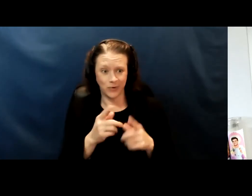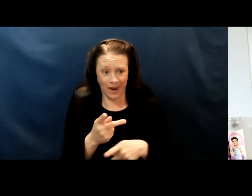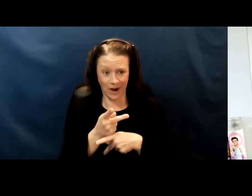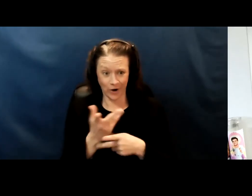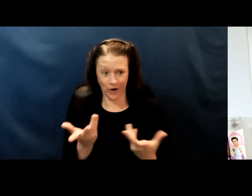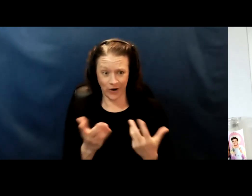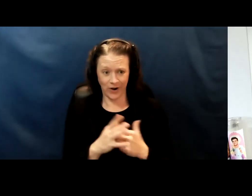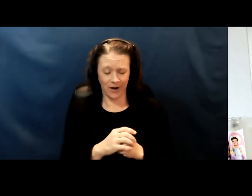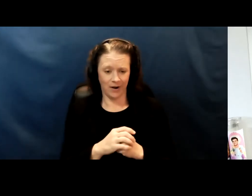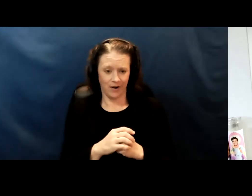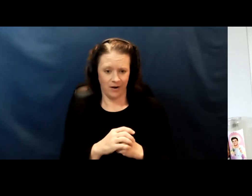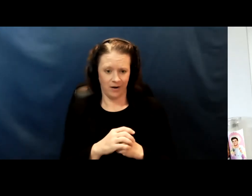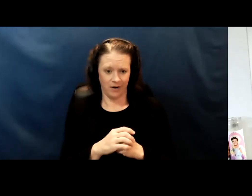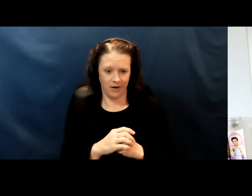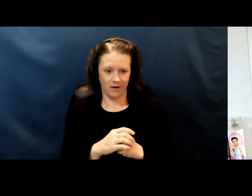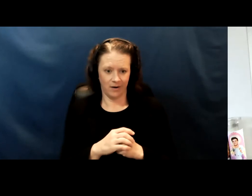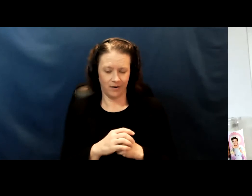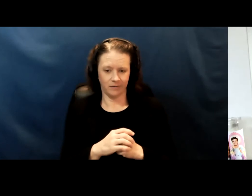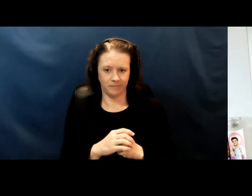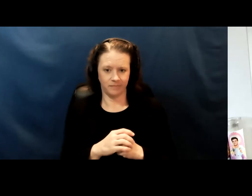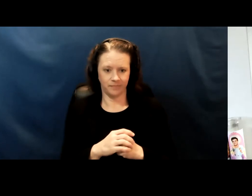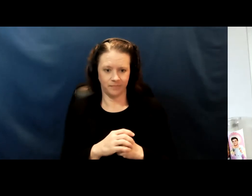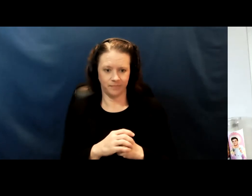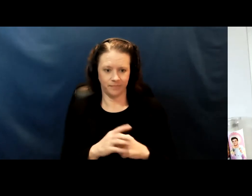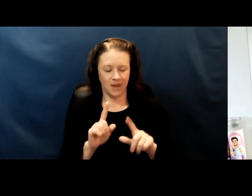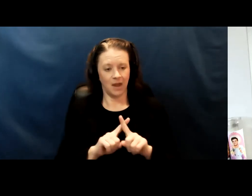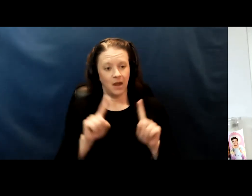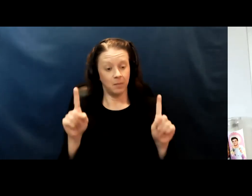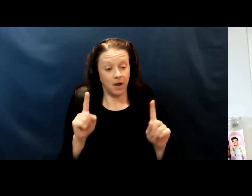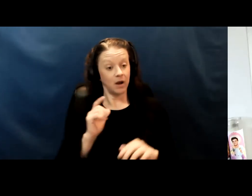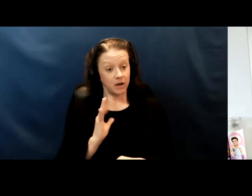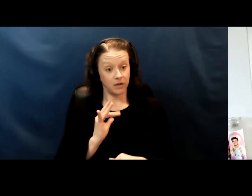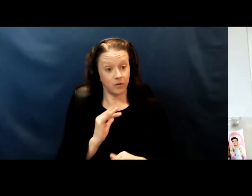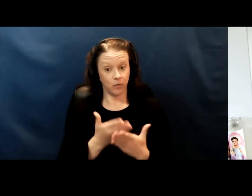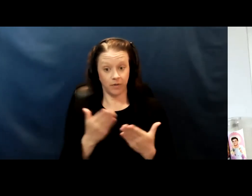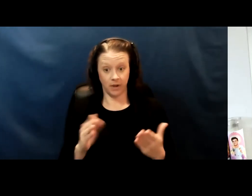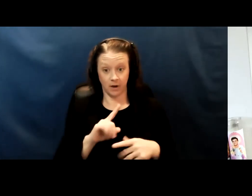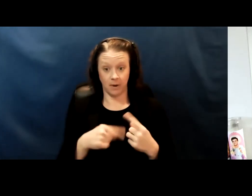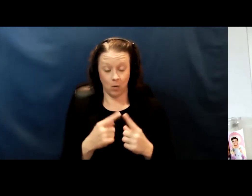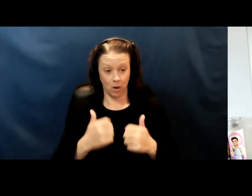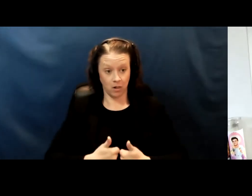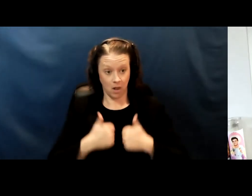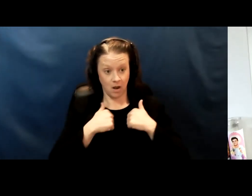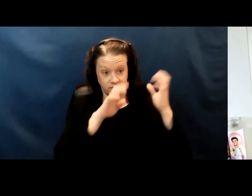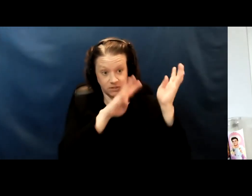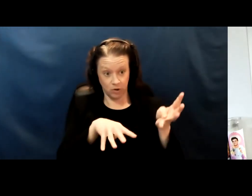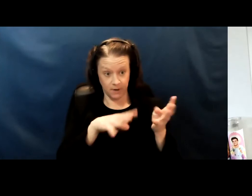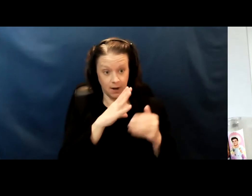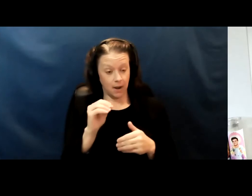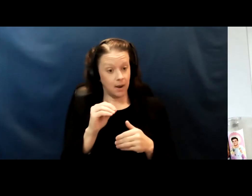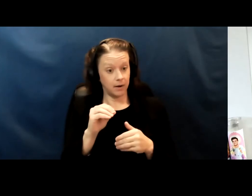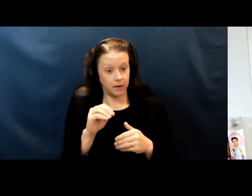But the cool thing about livestreaming during the pandemic, so